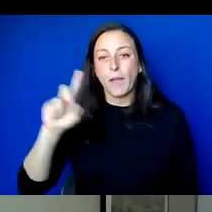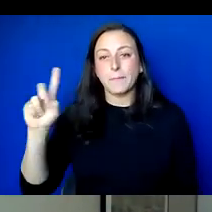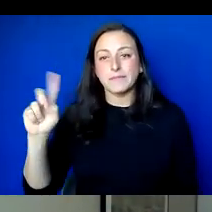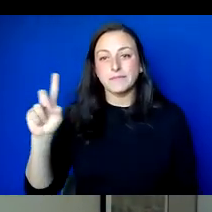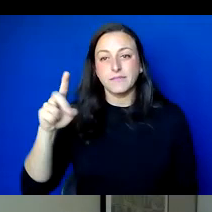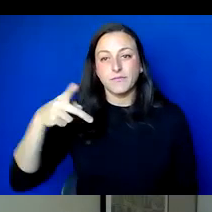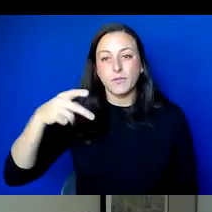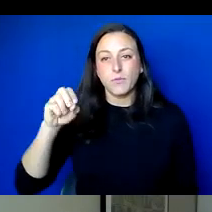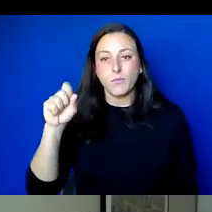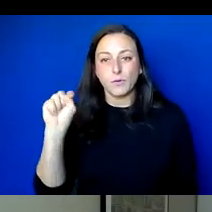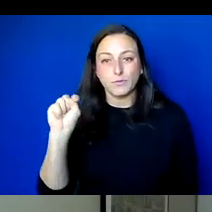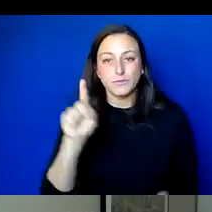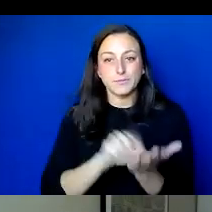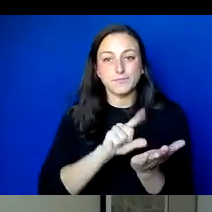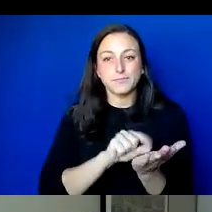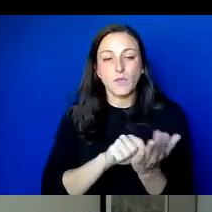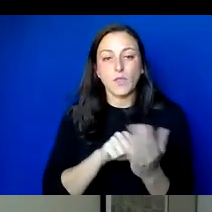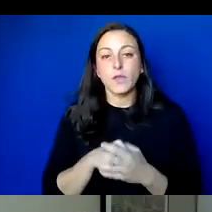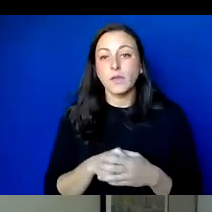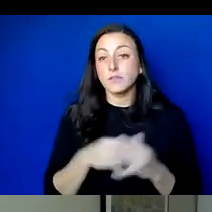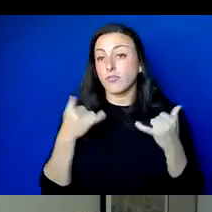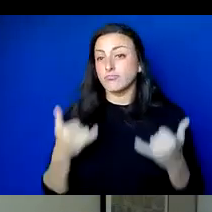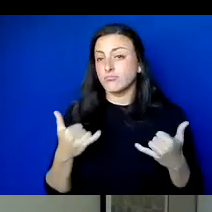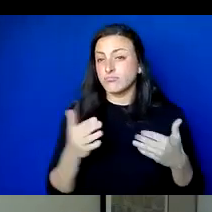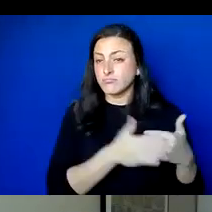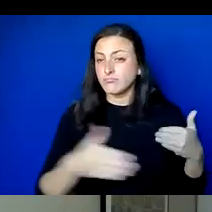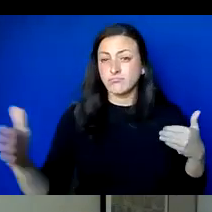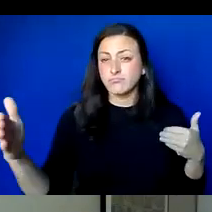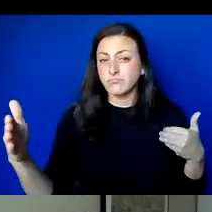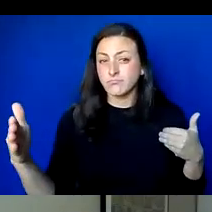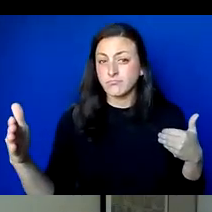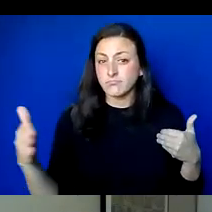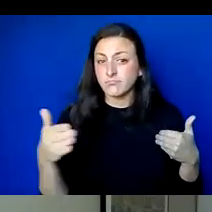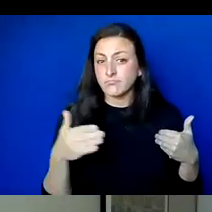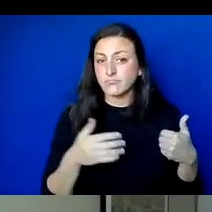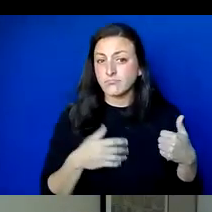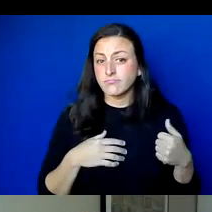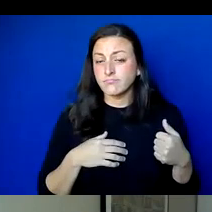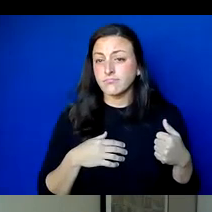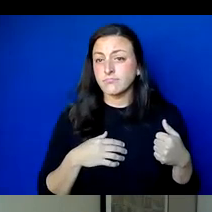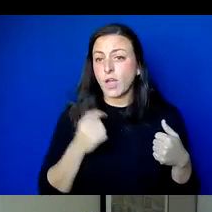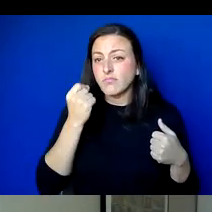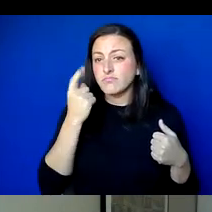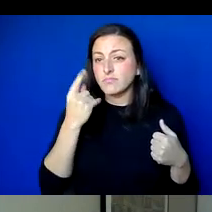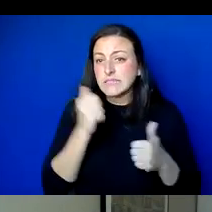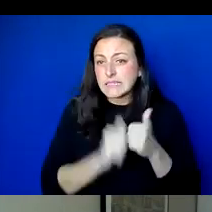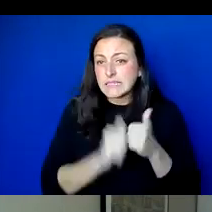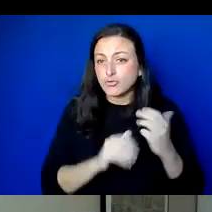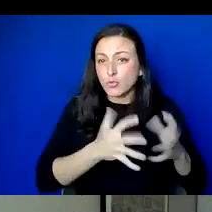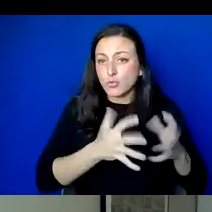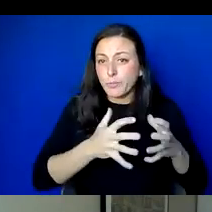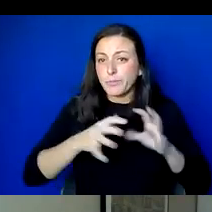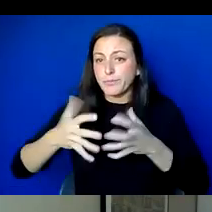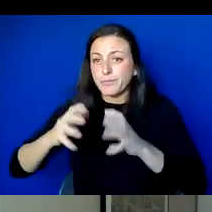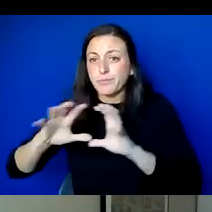So going forward as the categories expand for the vaccine, is there going to be any attempt